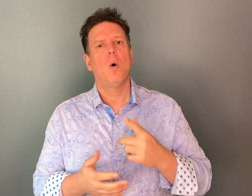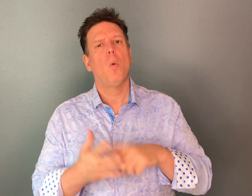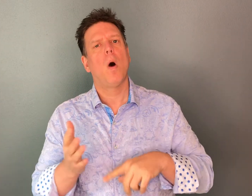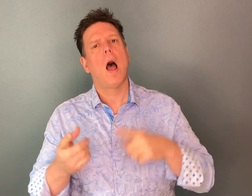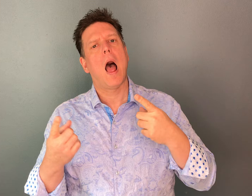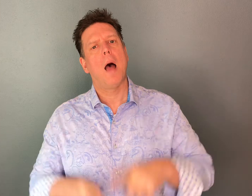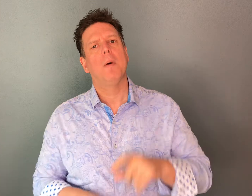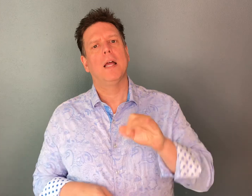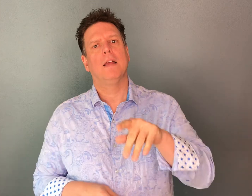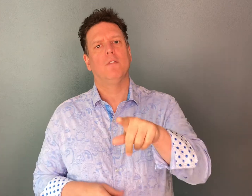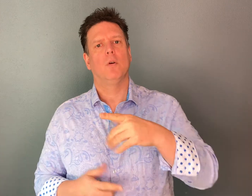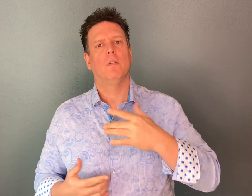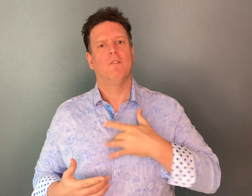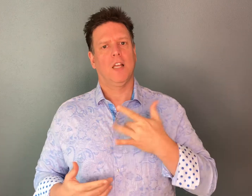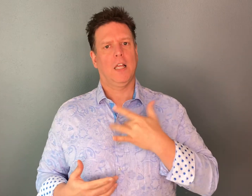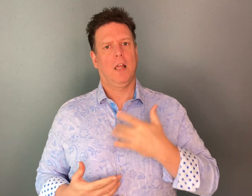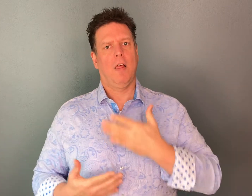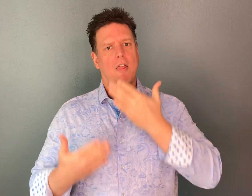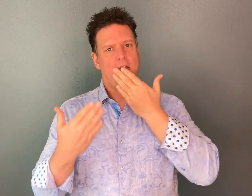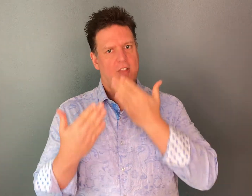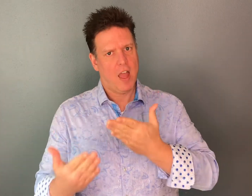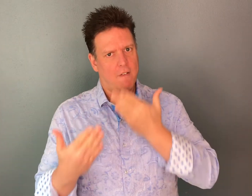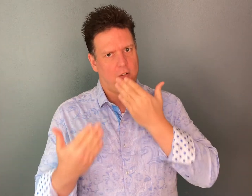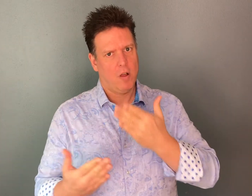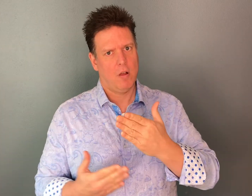So what happens if you feel thankful in your heart?